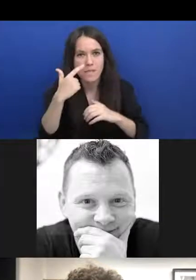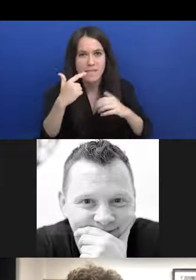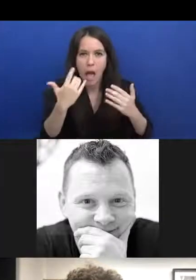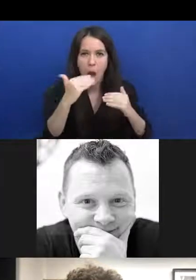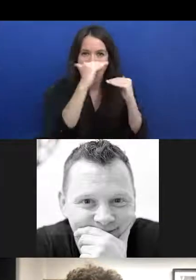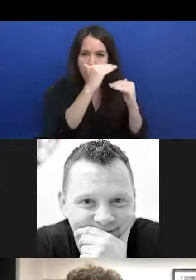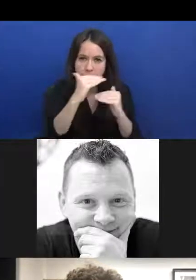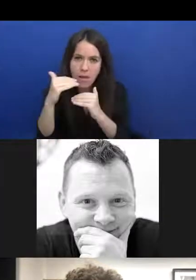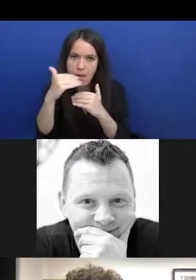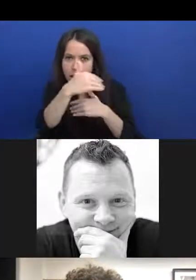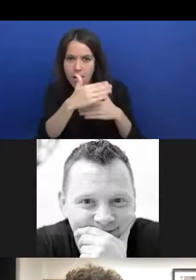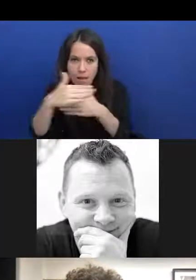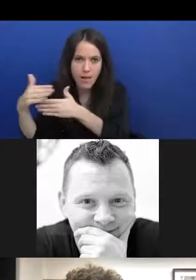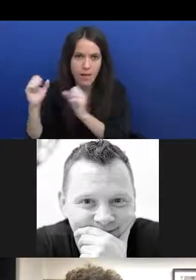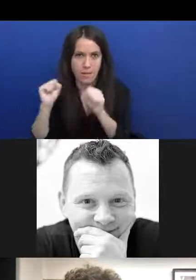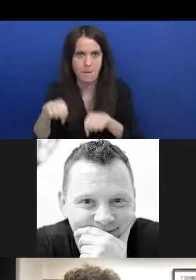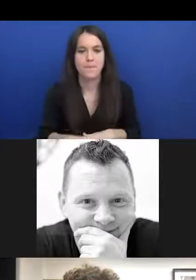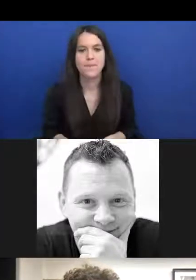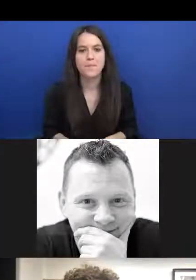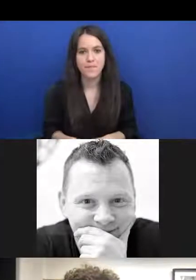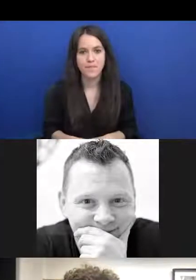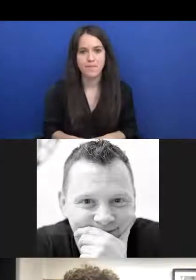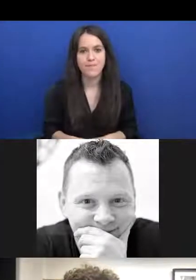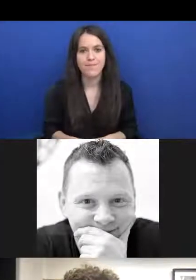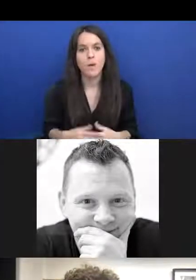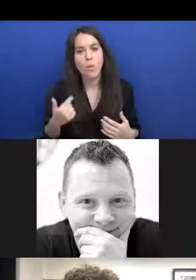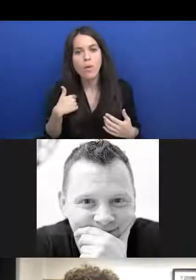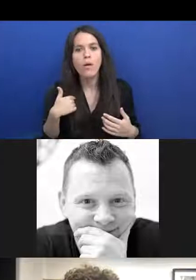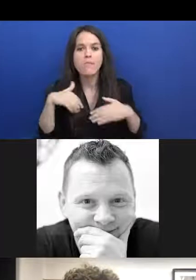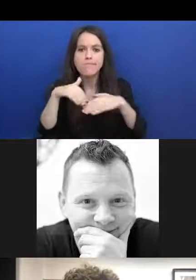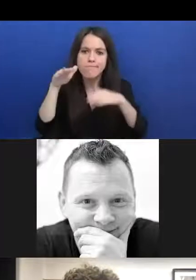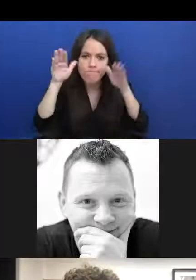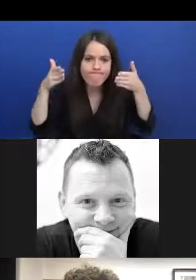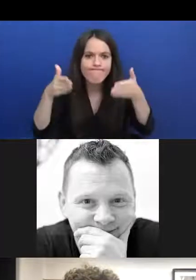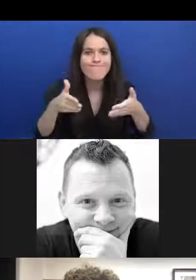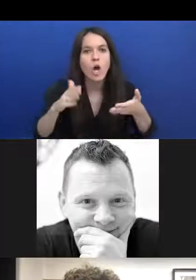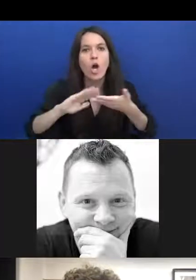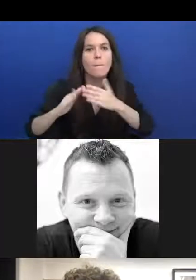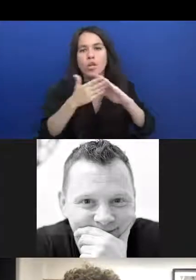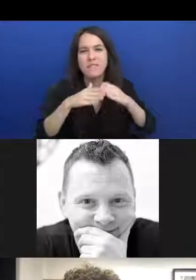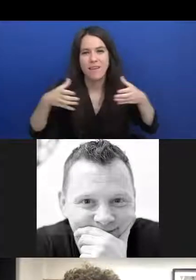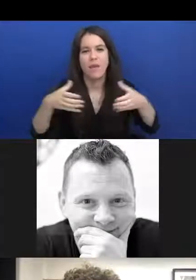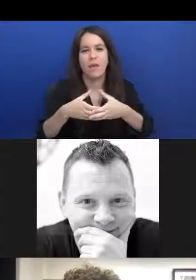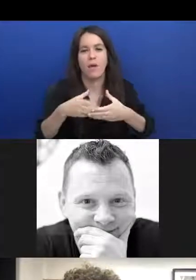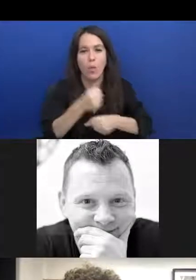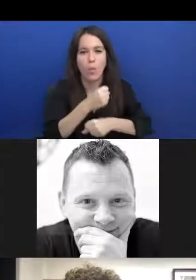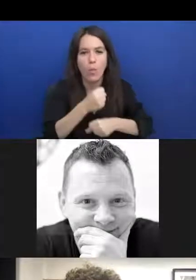and also we were doing community oriented work so working on the Mawng dictionary which has just